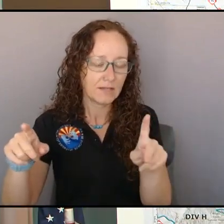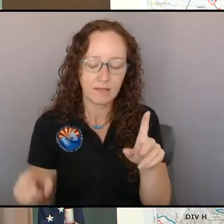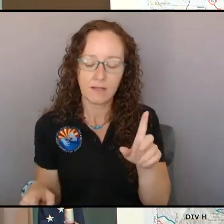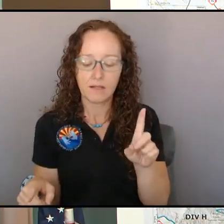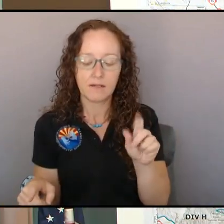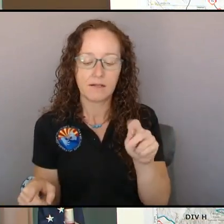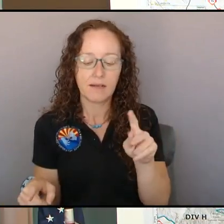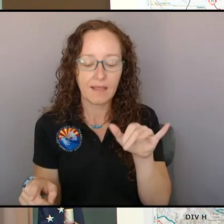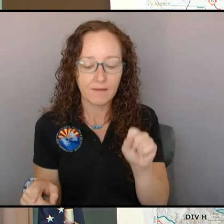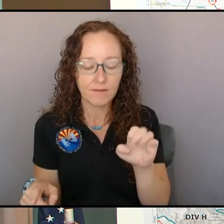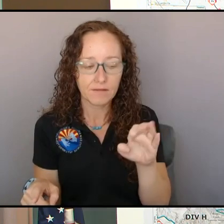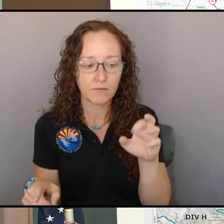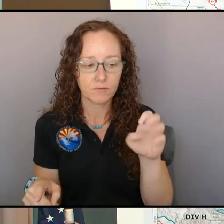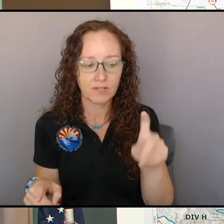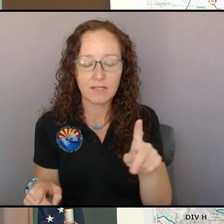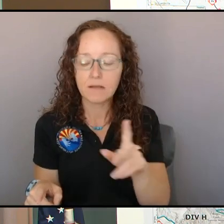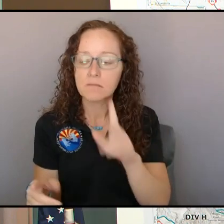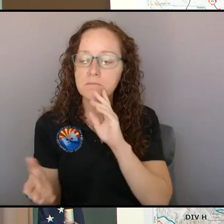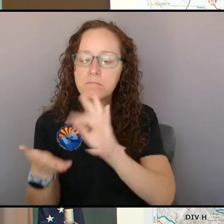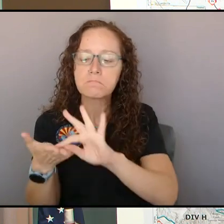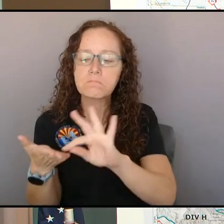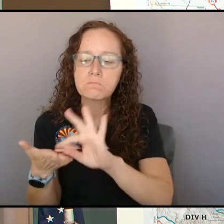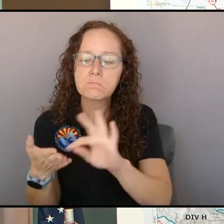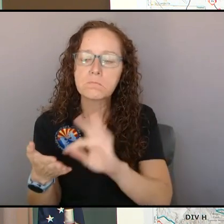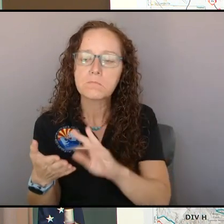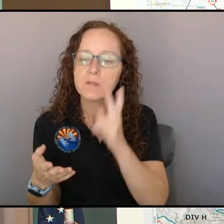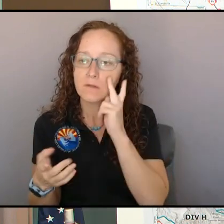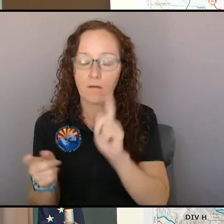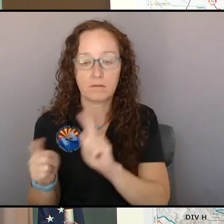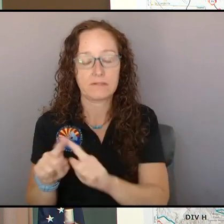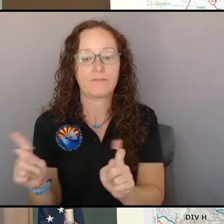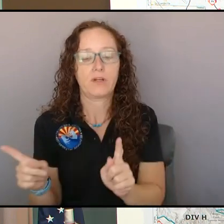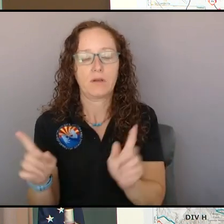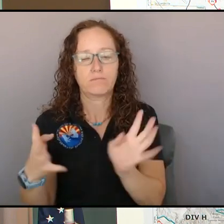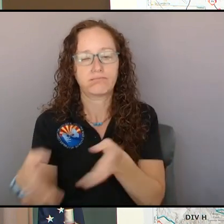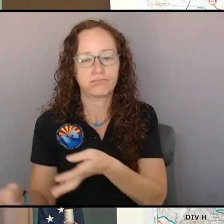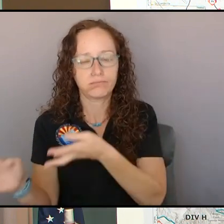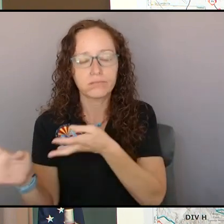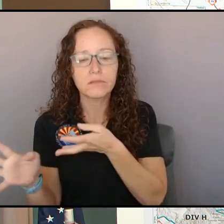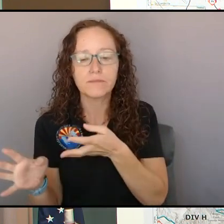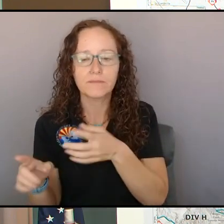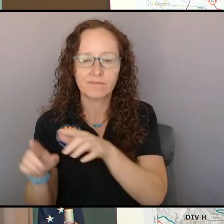slopes in and around the Pecos Valley here. So what came